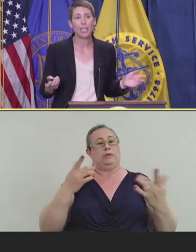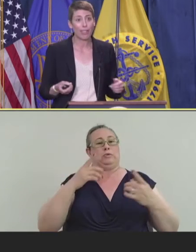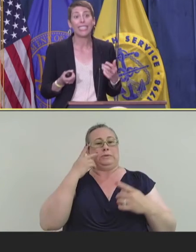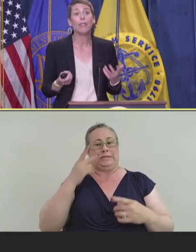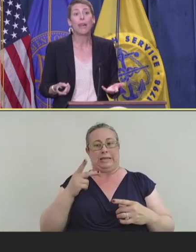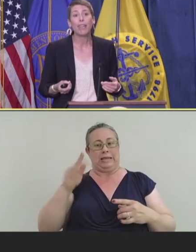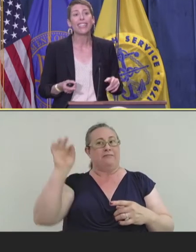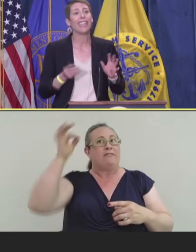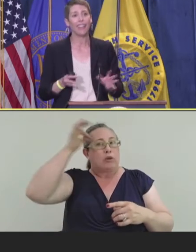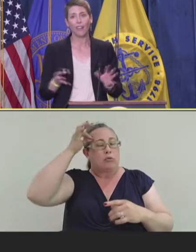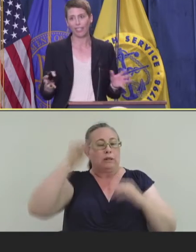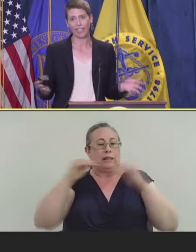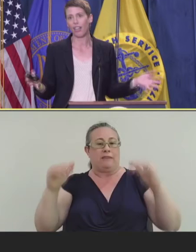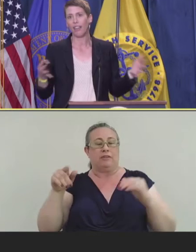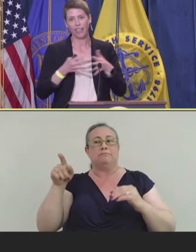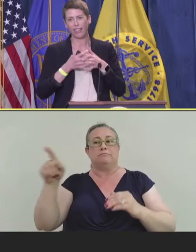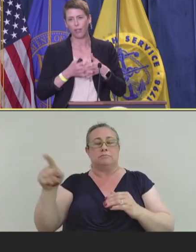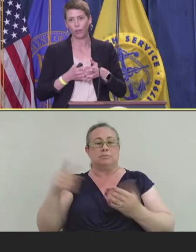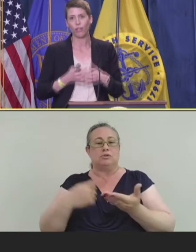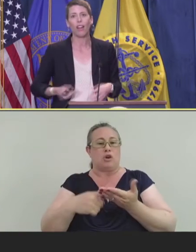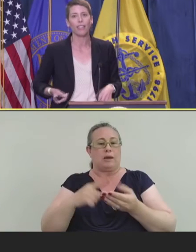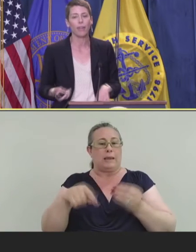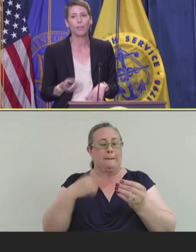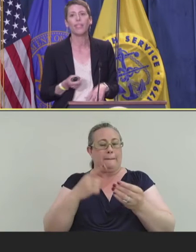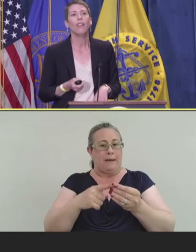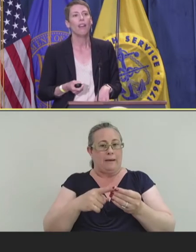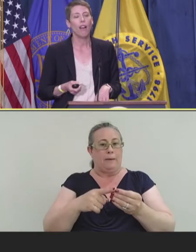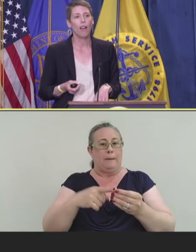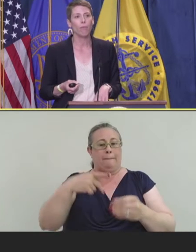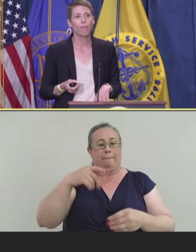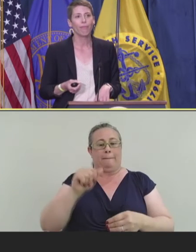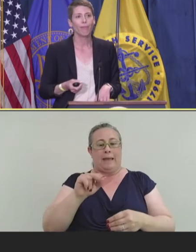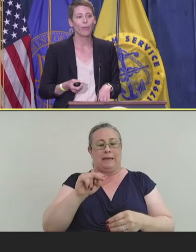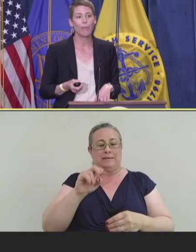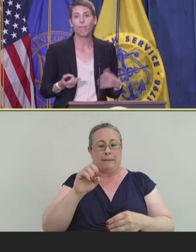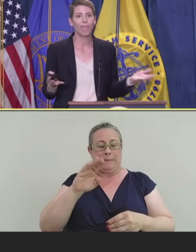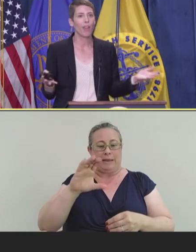about syndemics and intersectionality, because those two concepts really are the